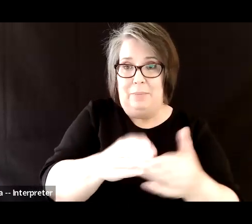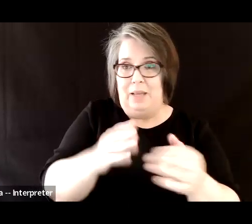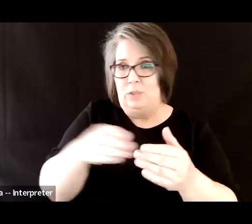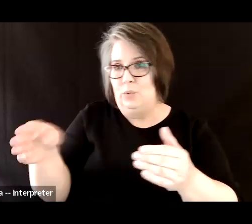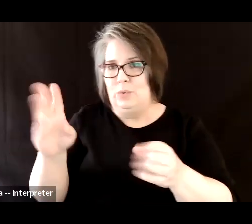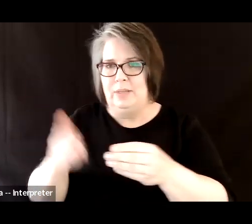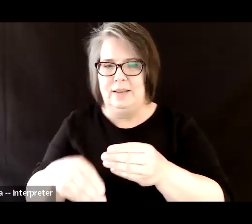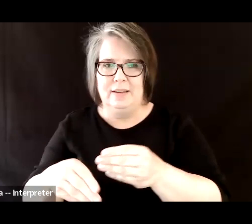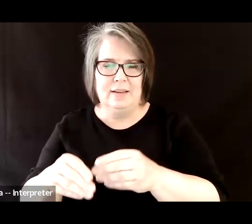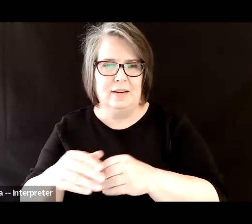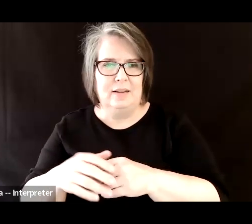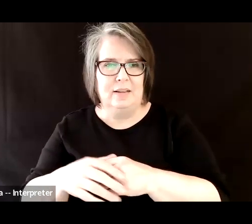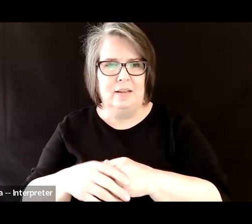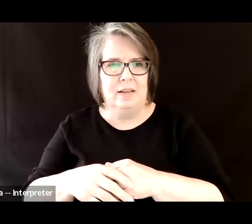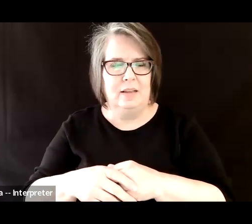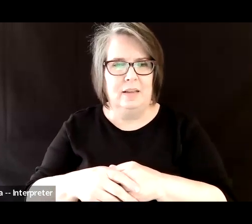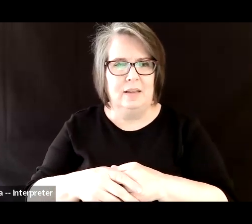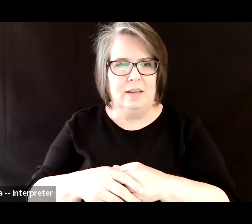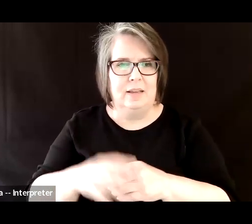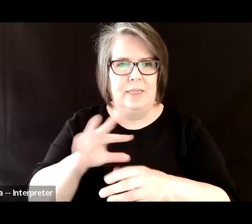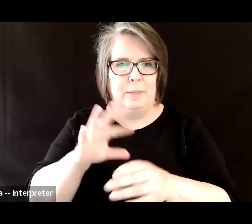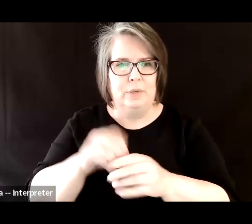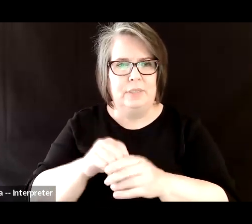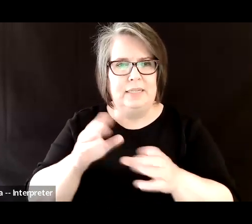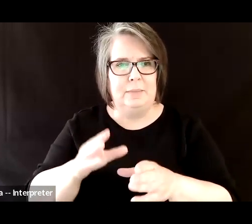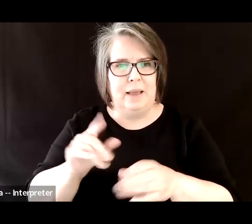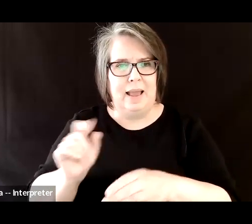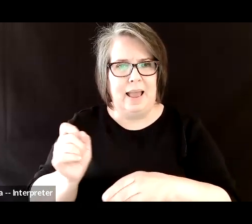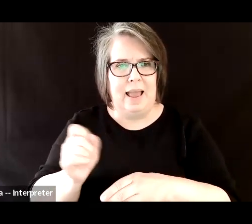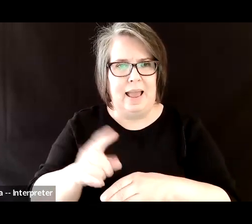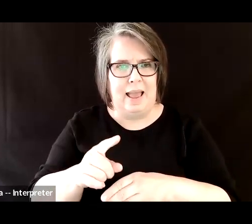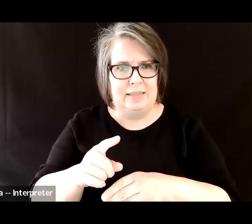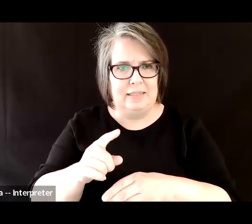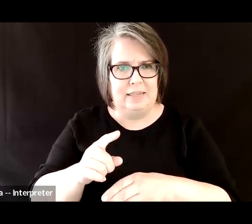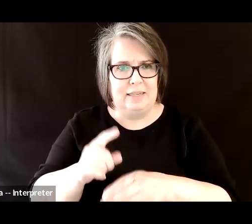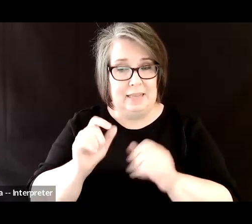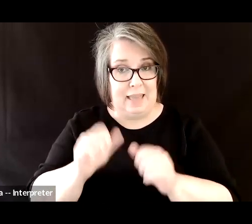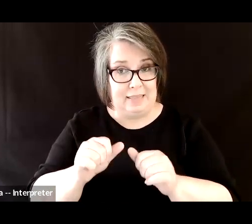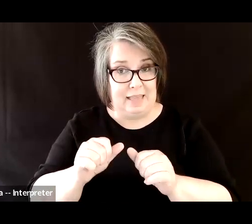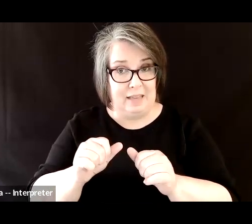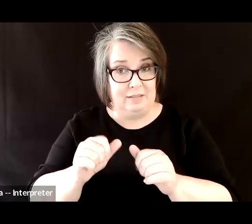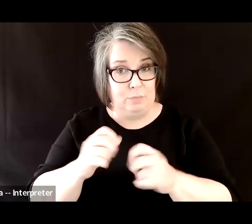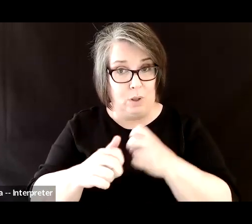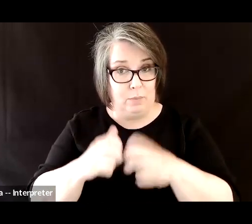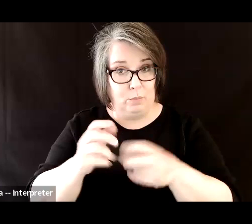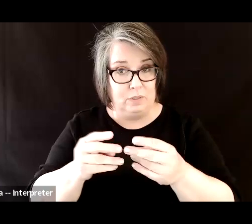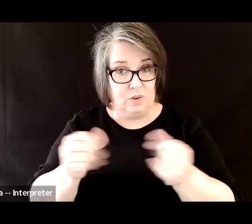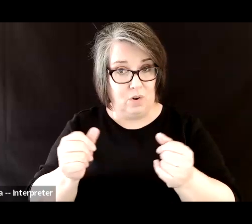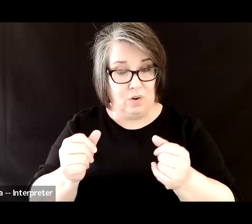And so the participant is asking if that issue has been resolved. I'm not sure if you know the